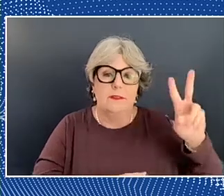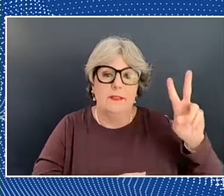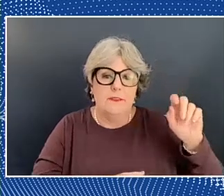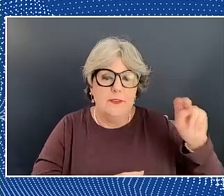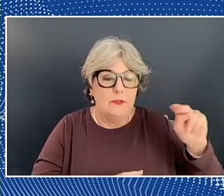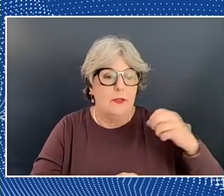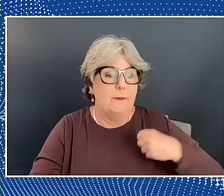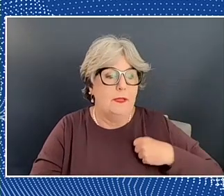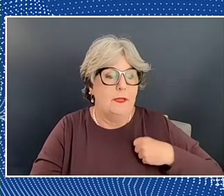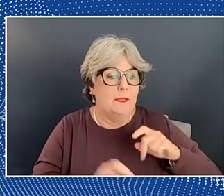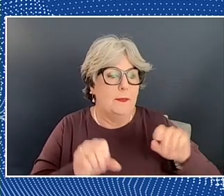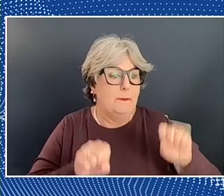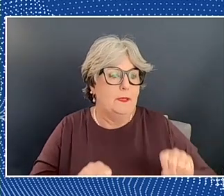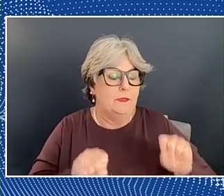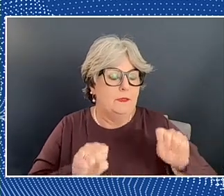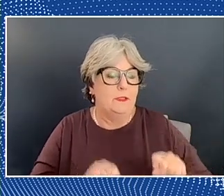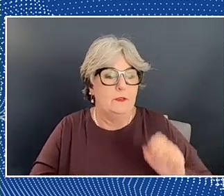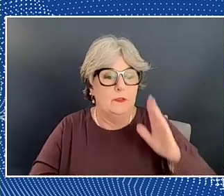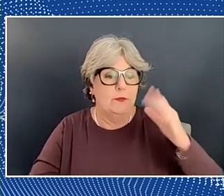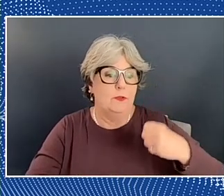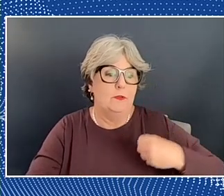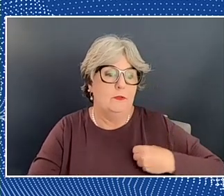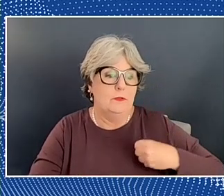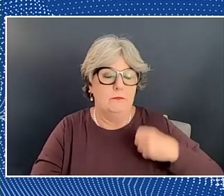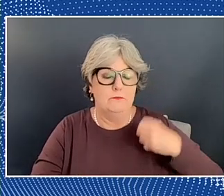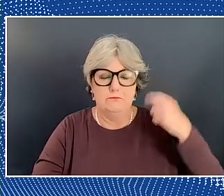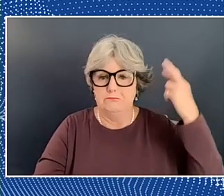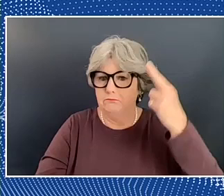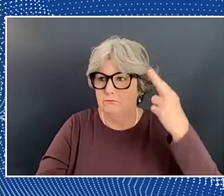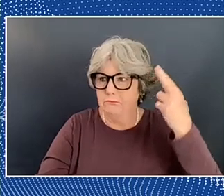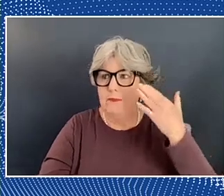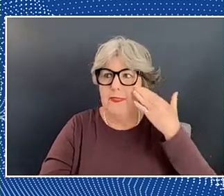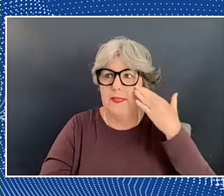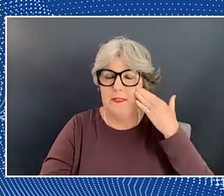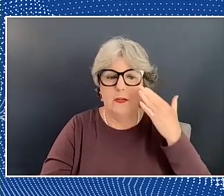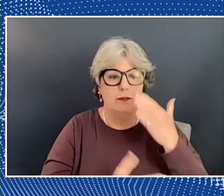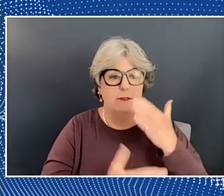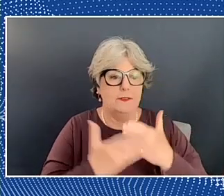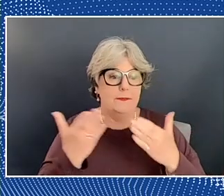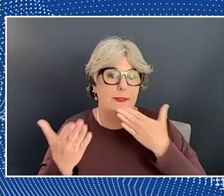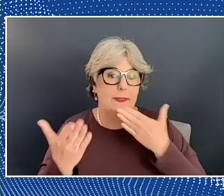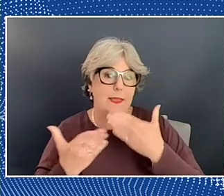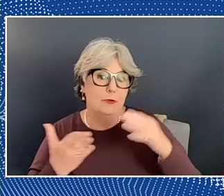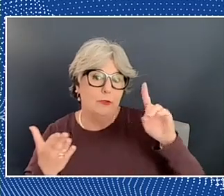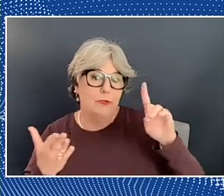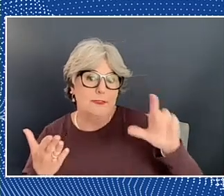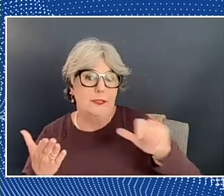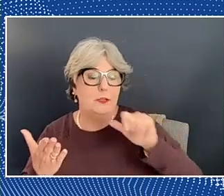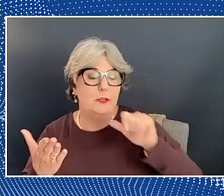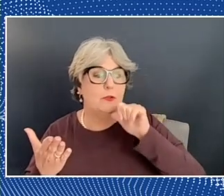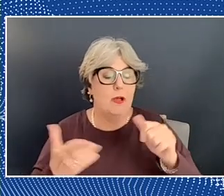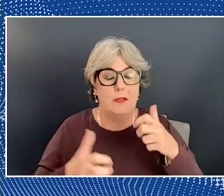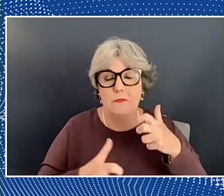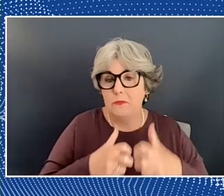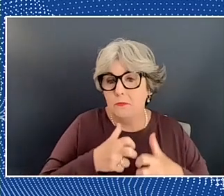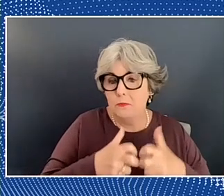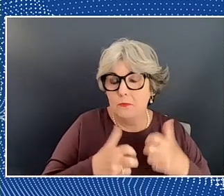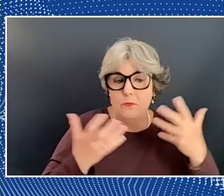military personnel, they're rational. They know whether something is a good deal or not. And the problem is, is that with